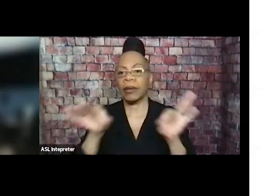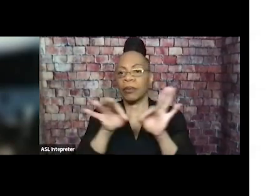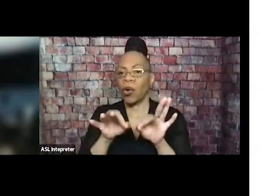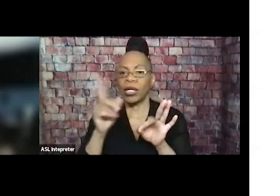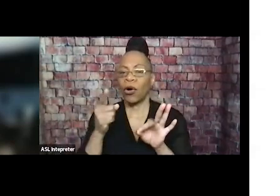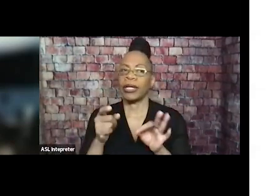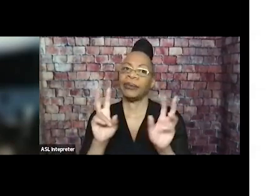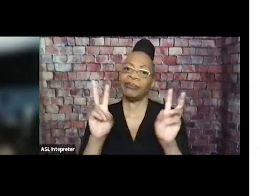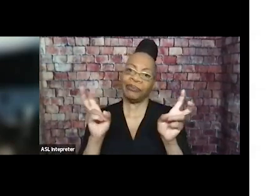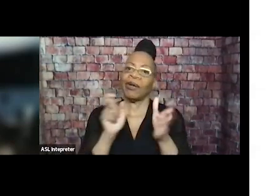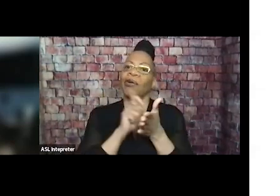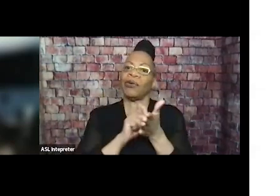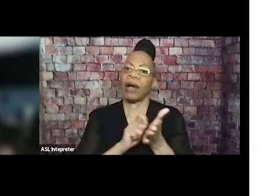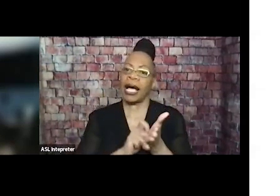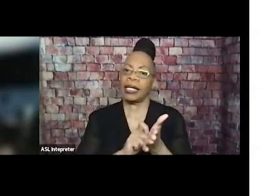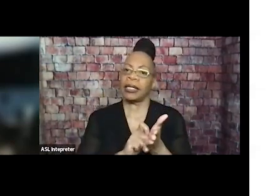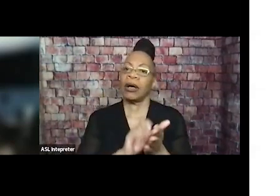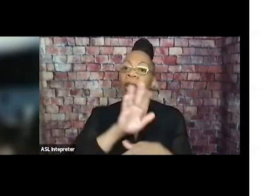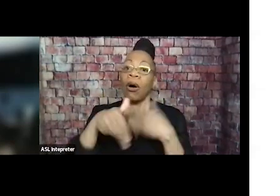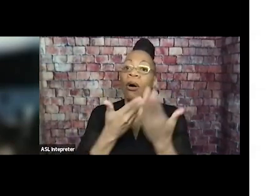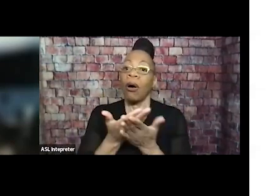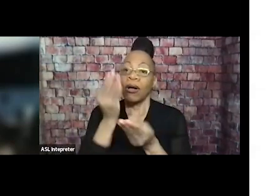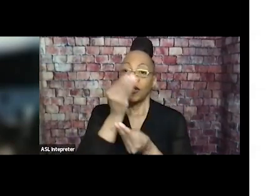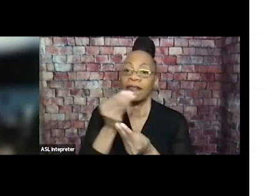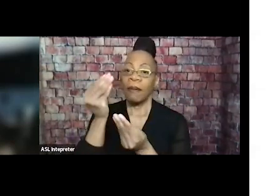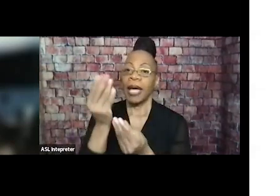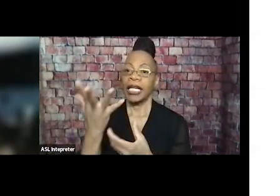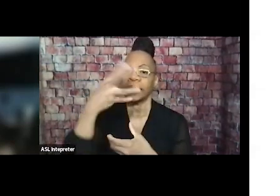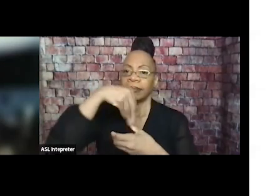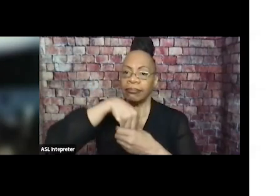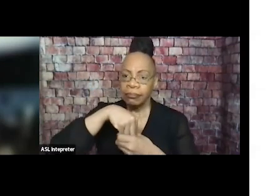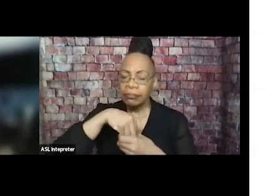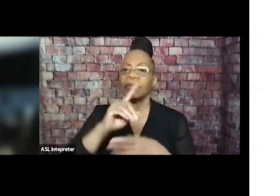Including all that information can be really, really challenging